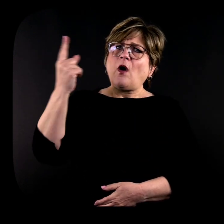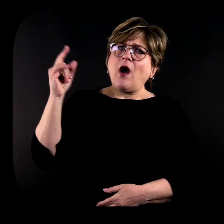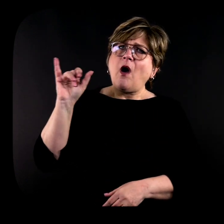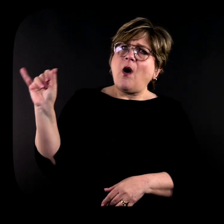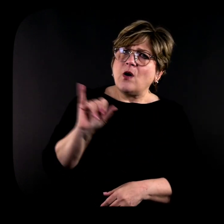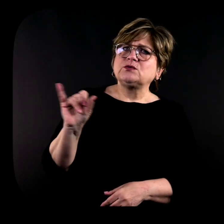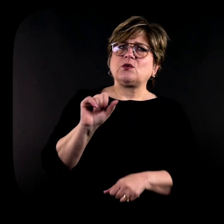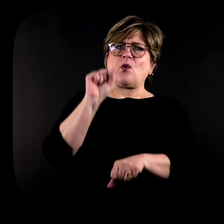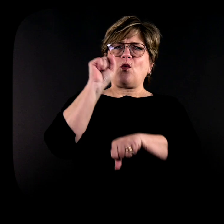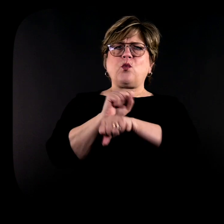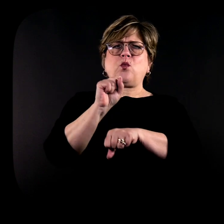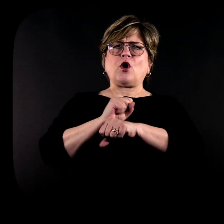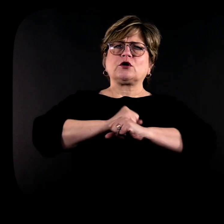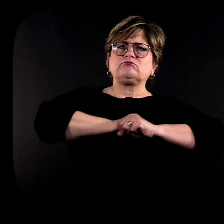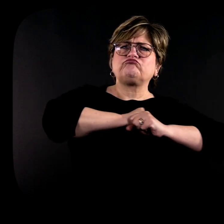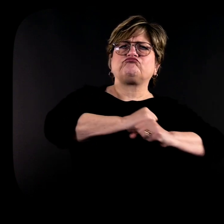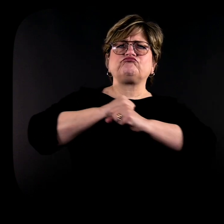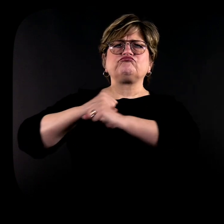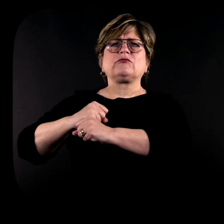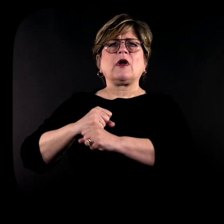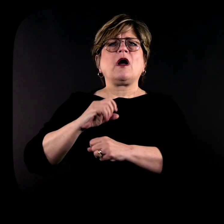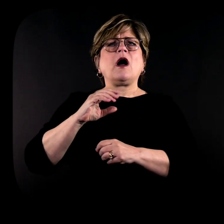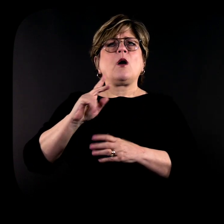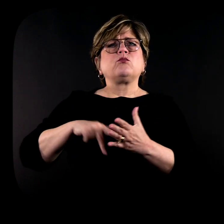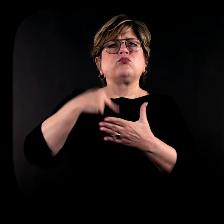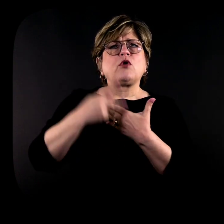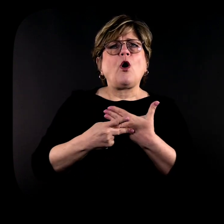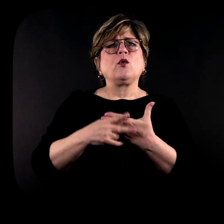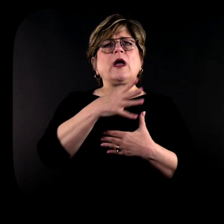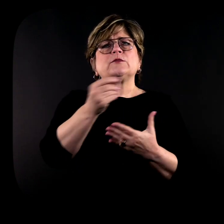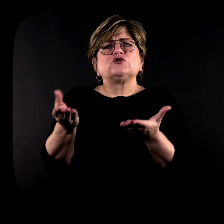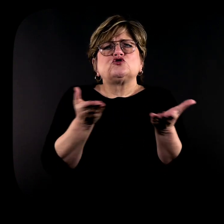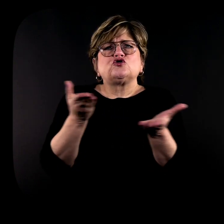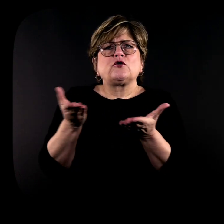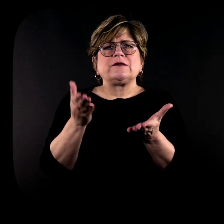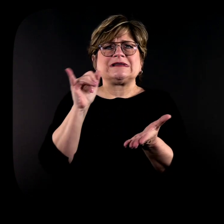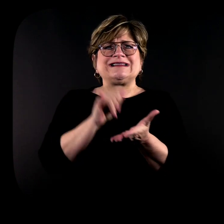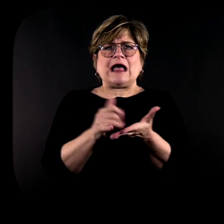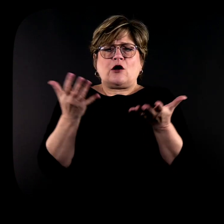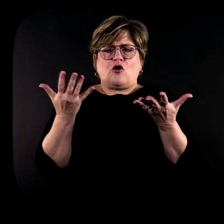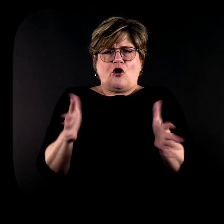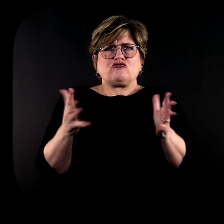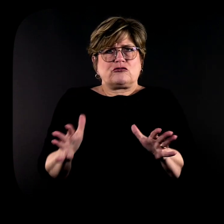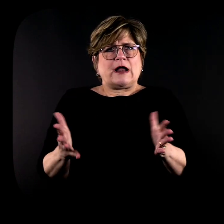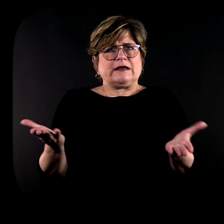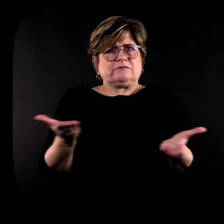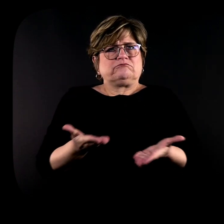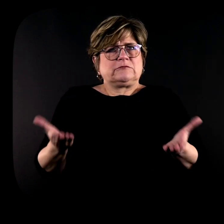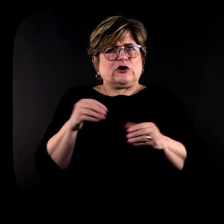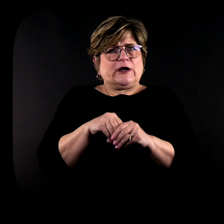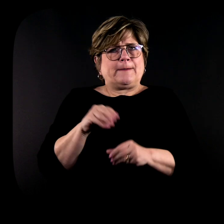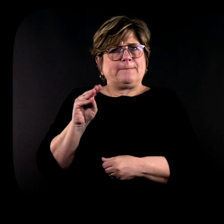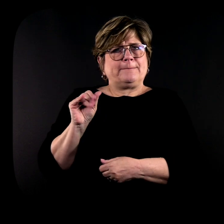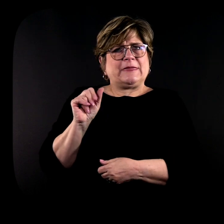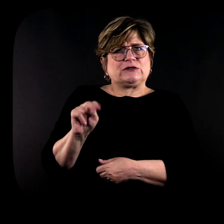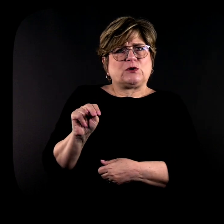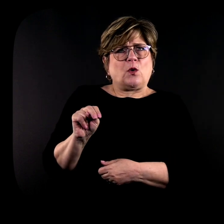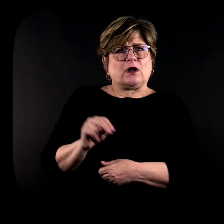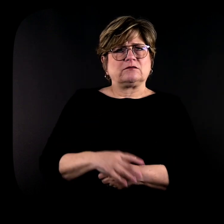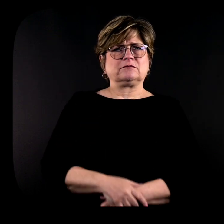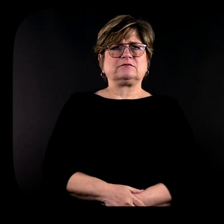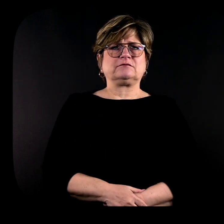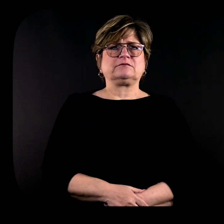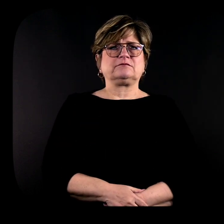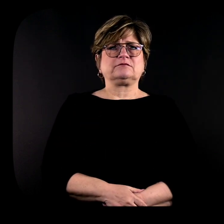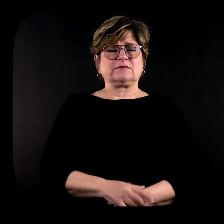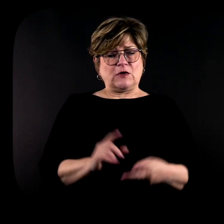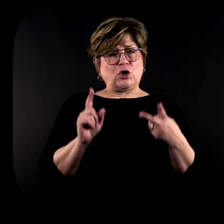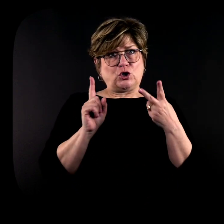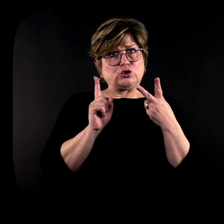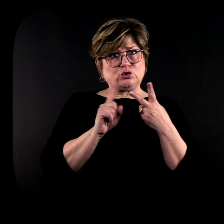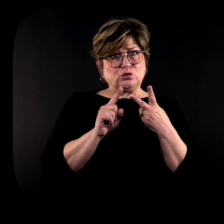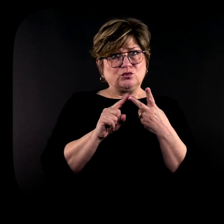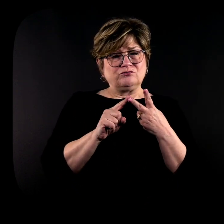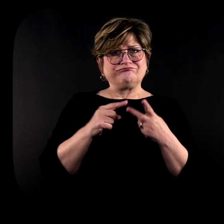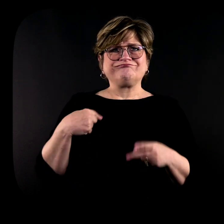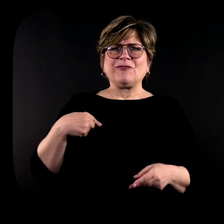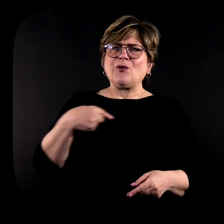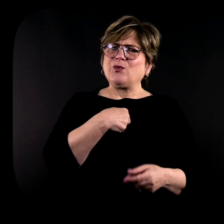We will also work to protect programs and services that already exist in Minnesota.